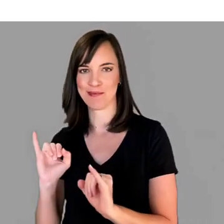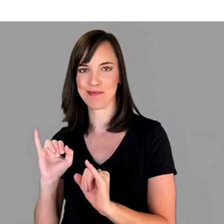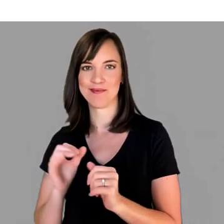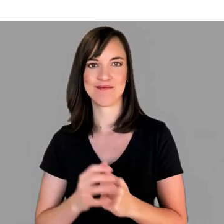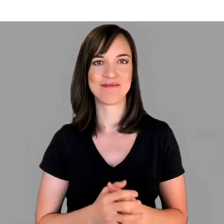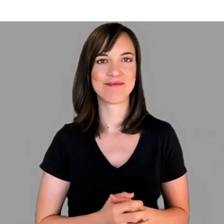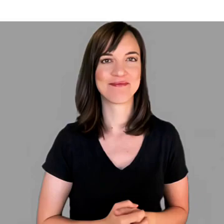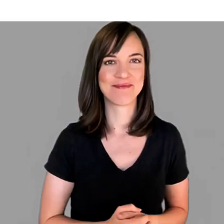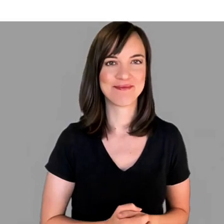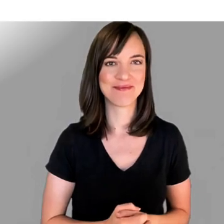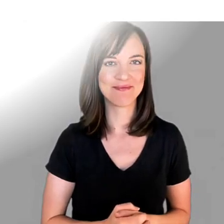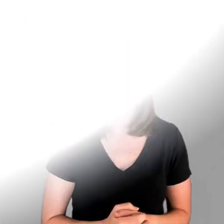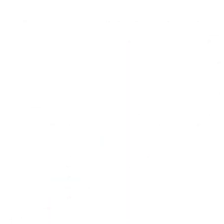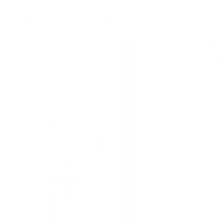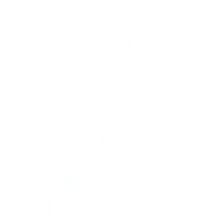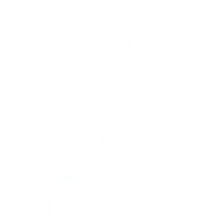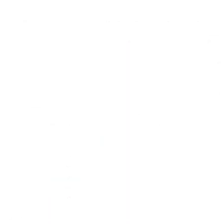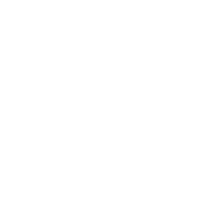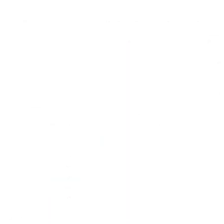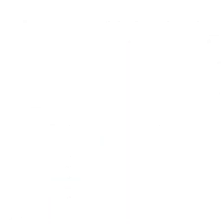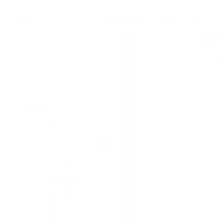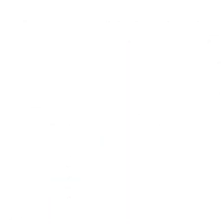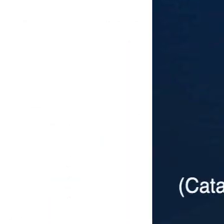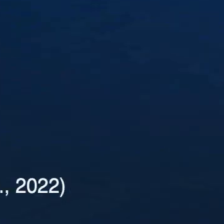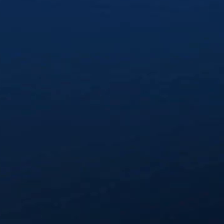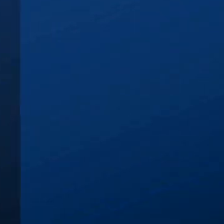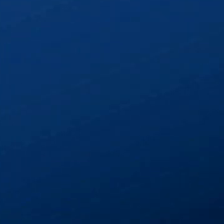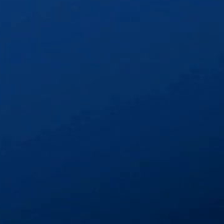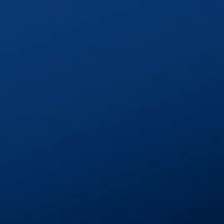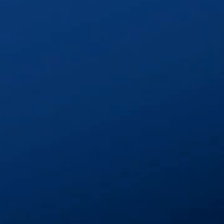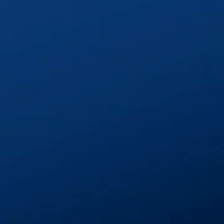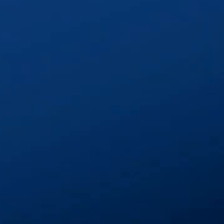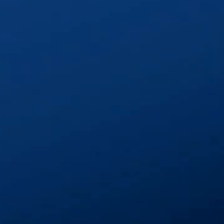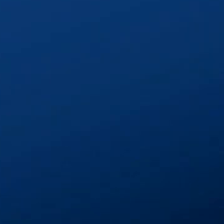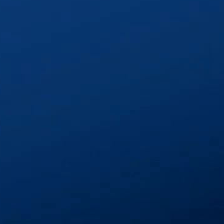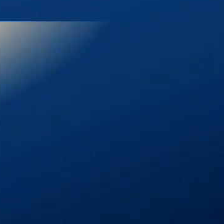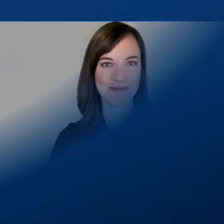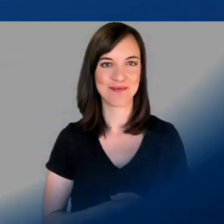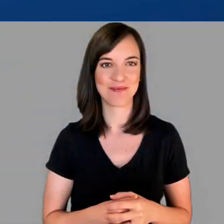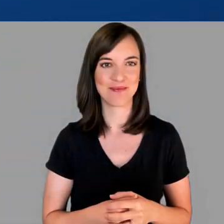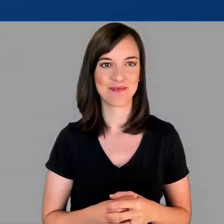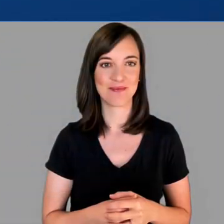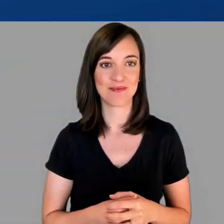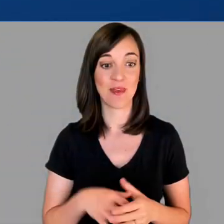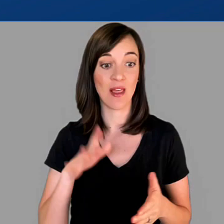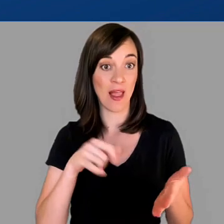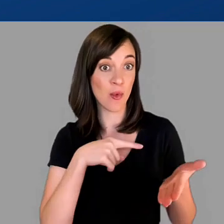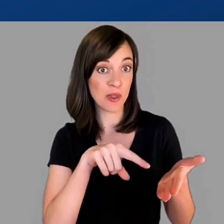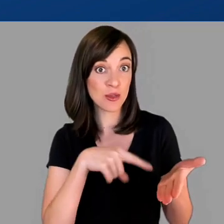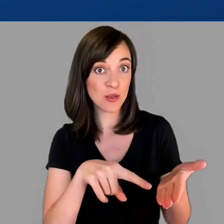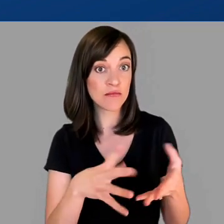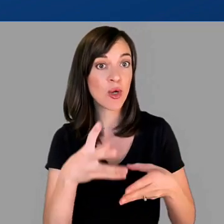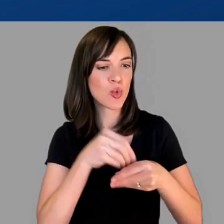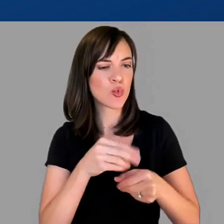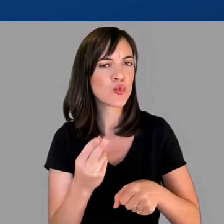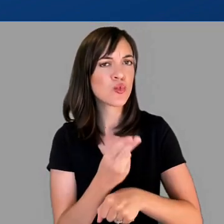or independent study.